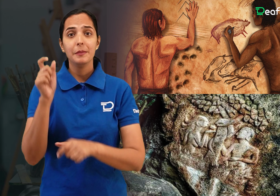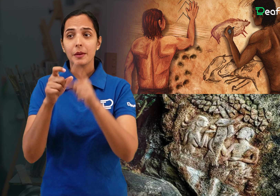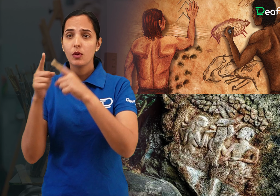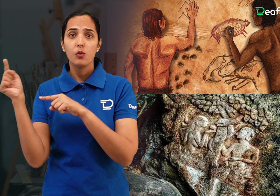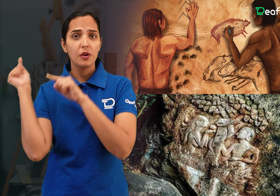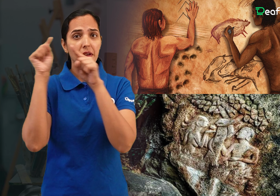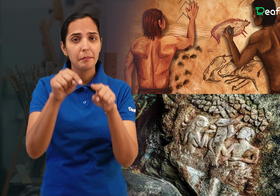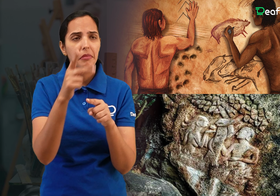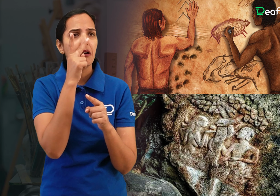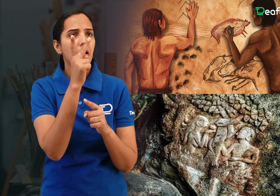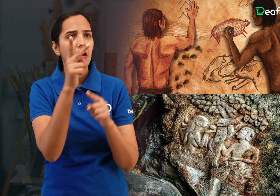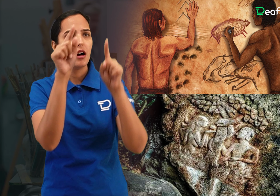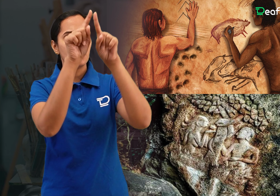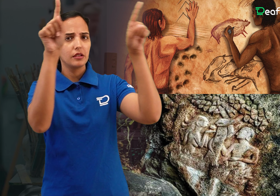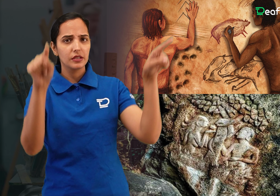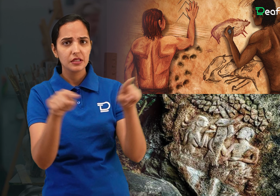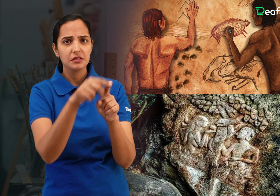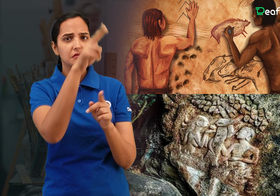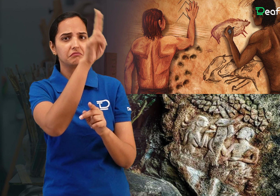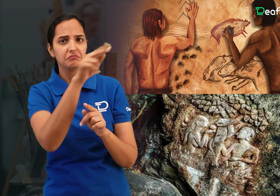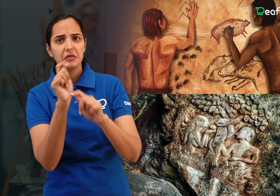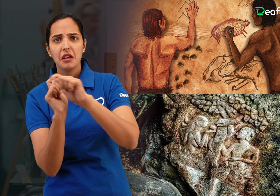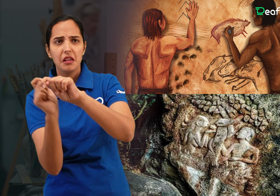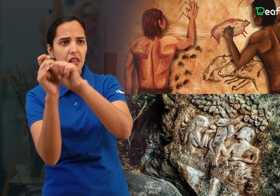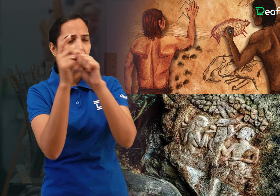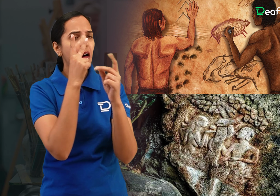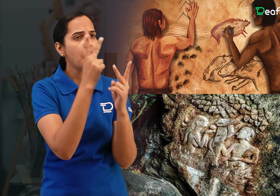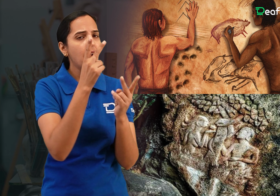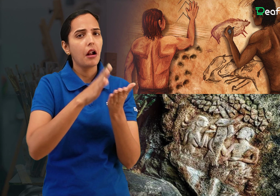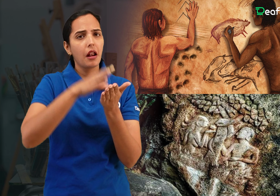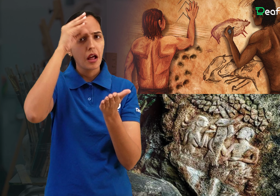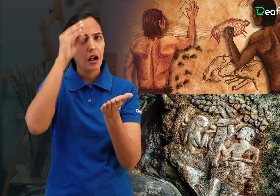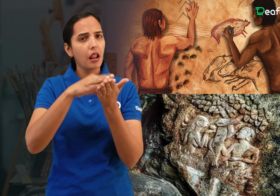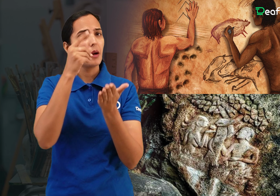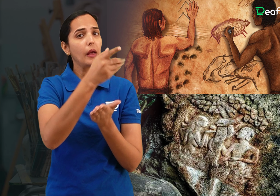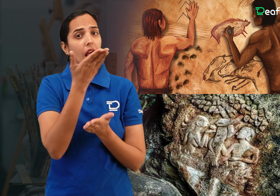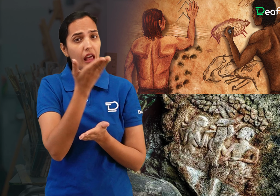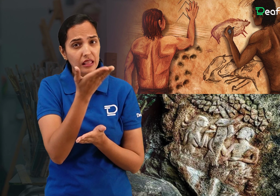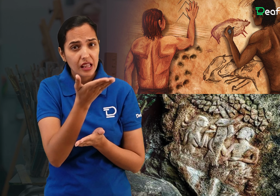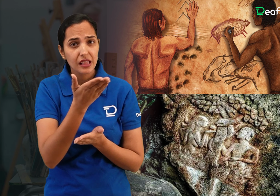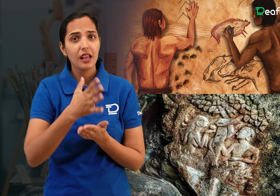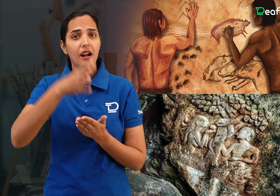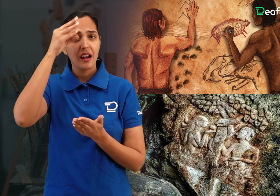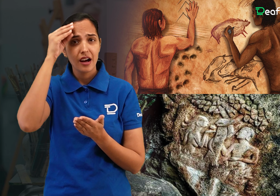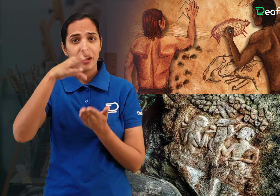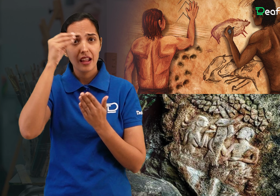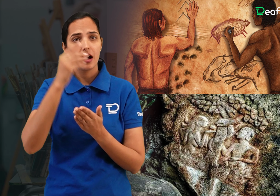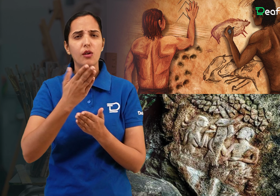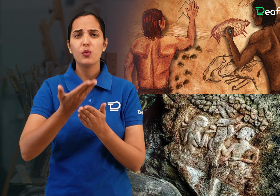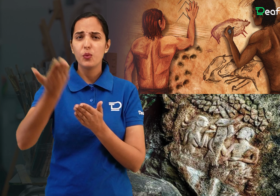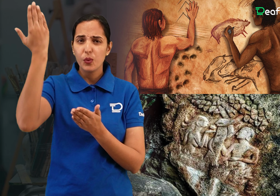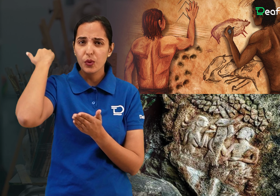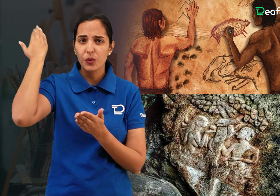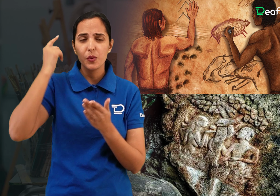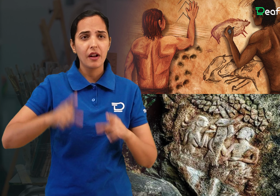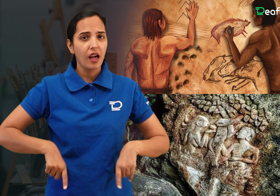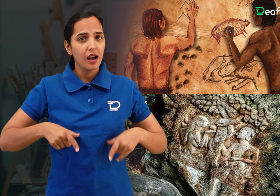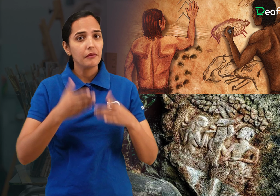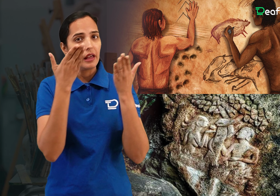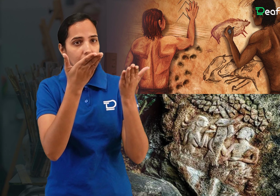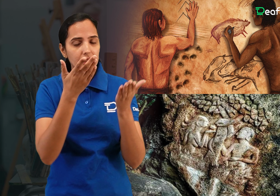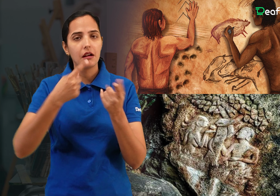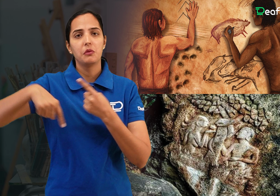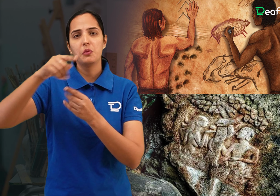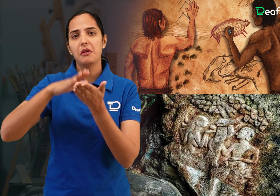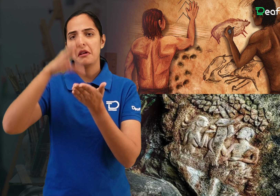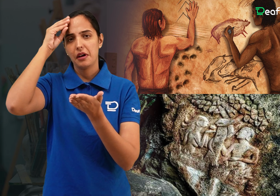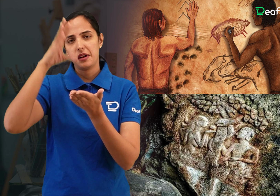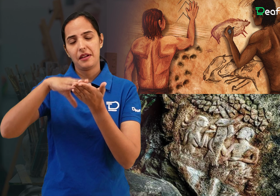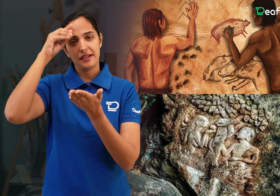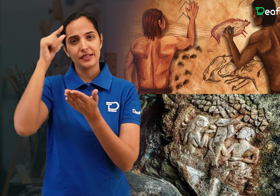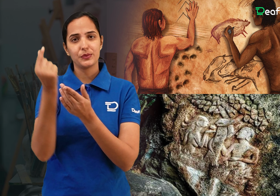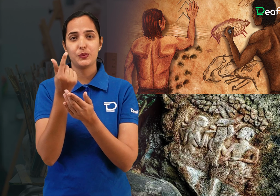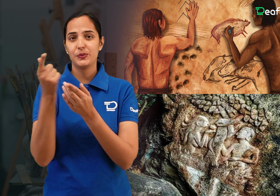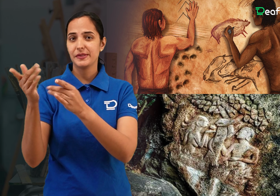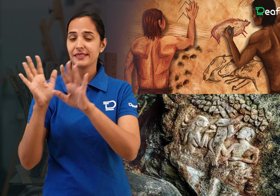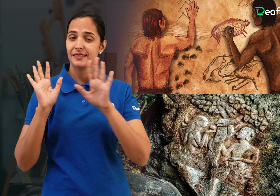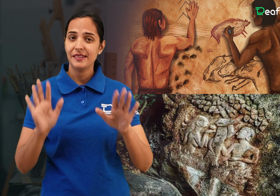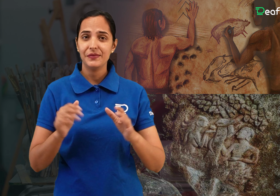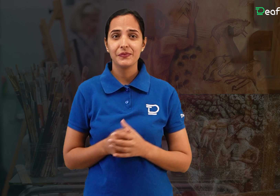You can learn the history of old-age people by seeing those paintings.